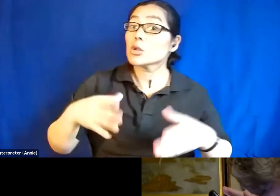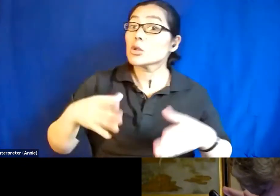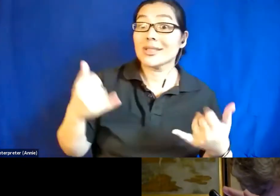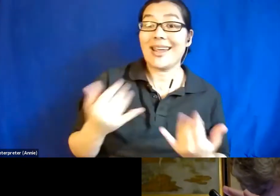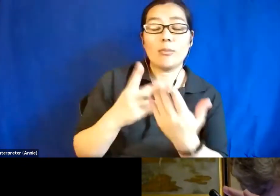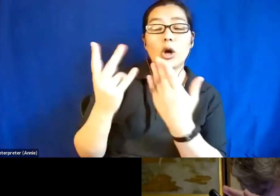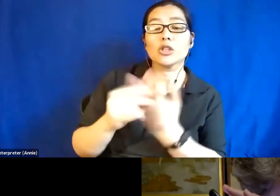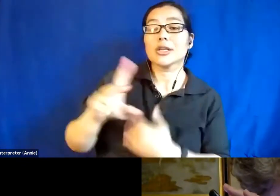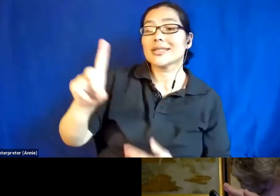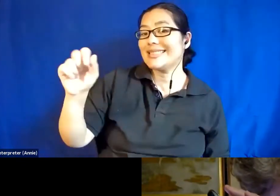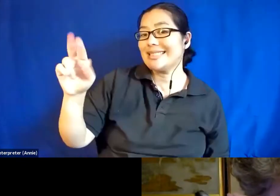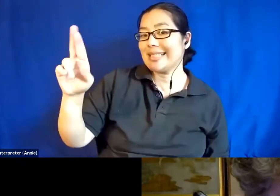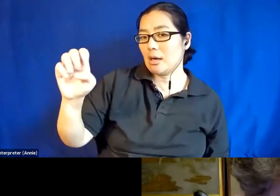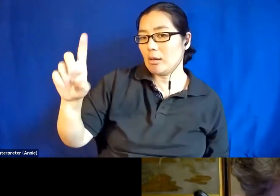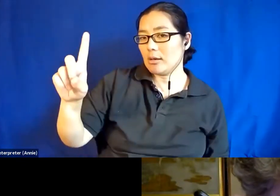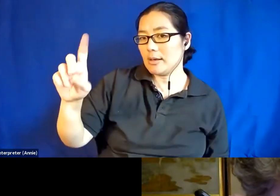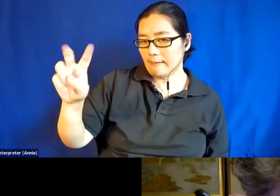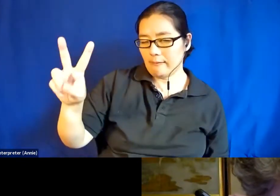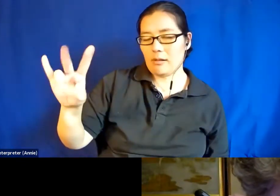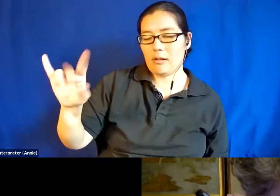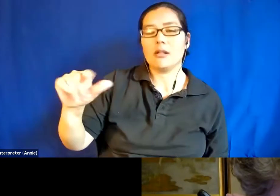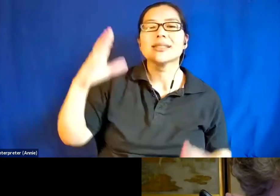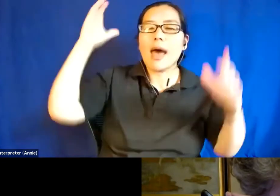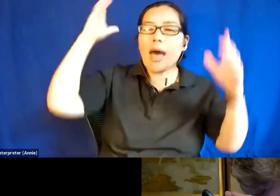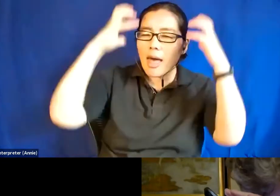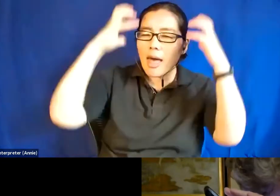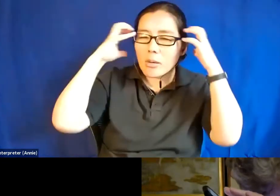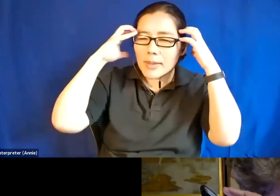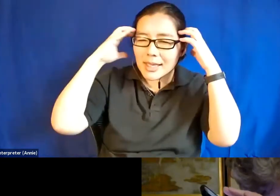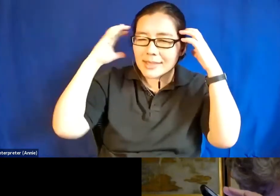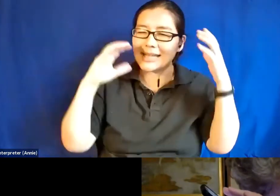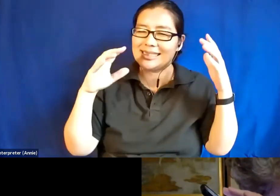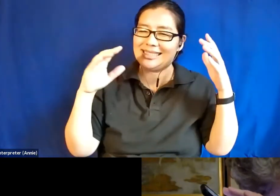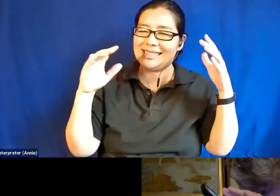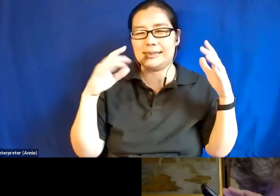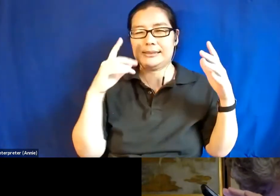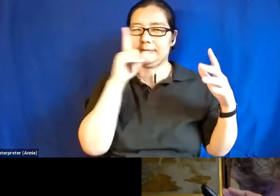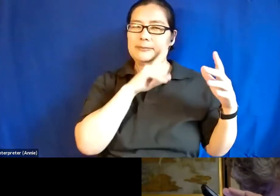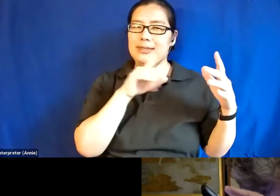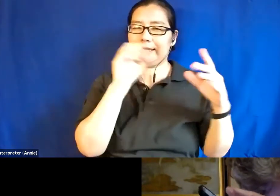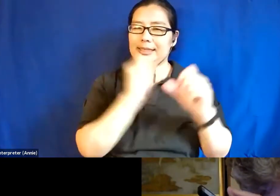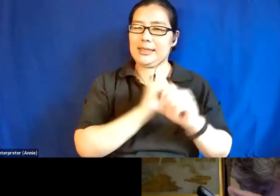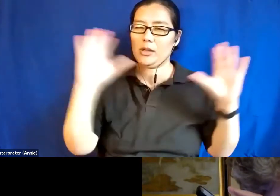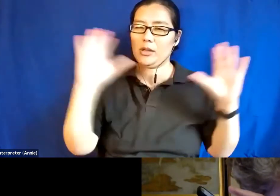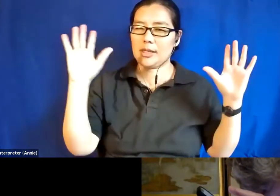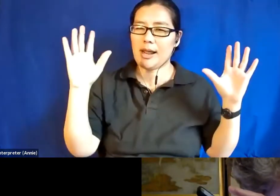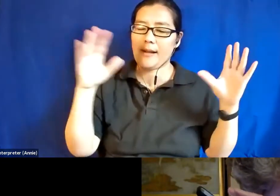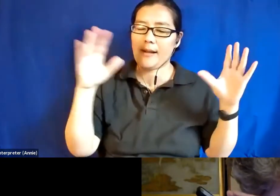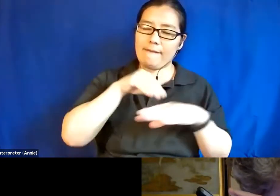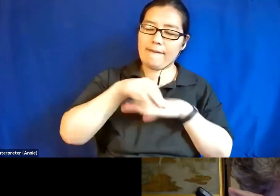simulating helmet that using gyroscopes to affect your vestibular system and that's what